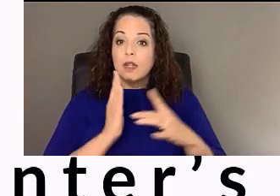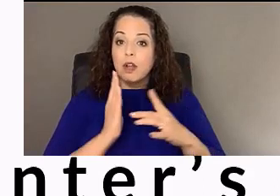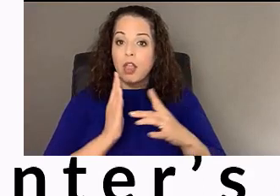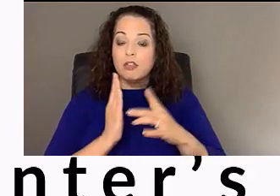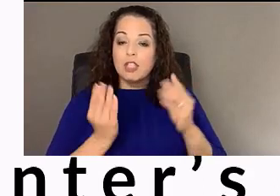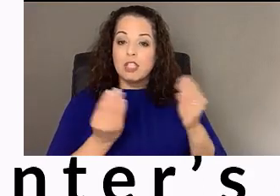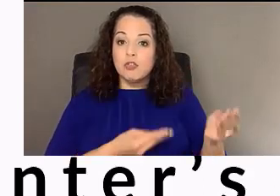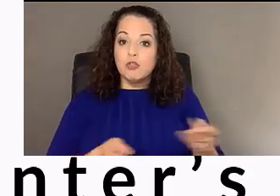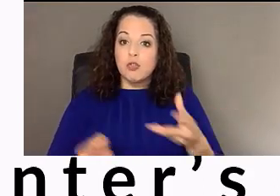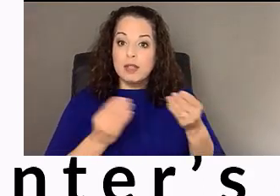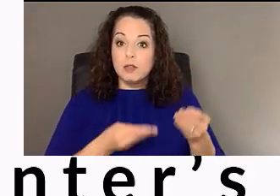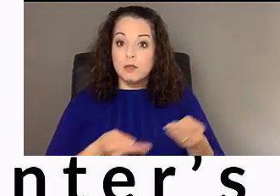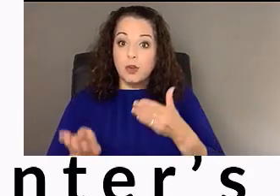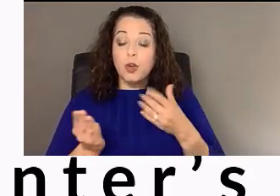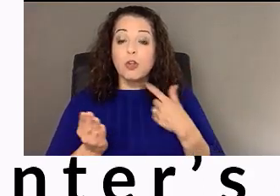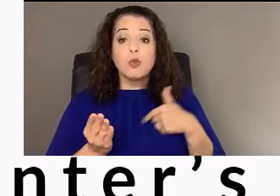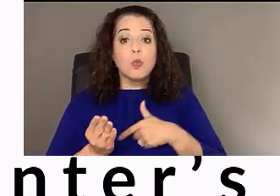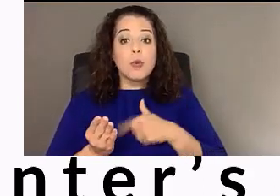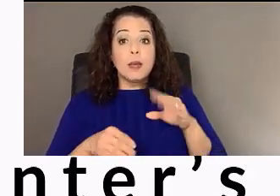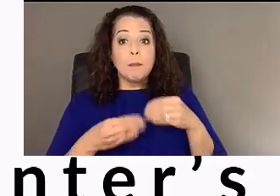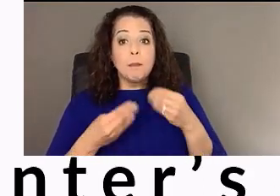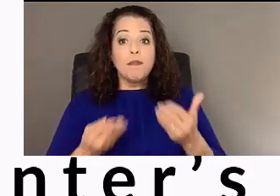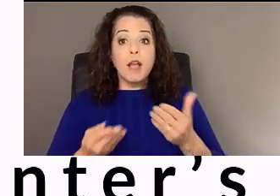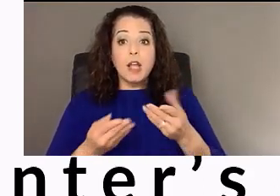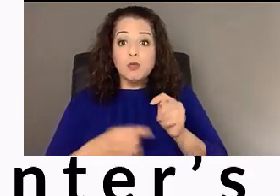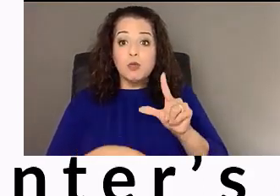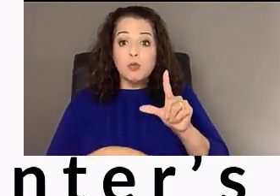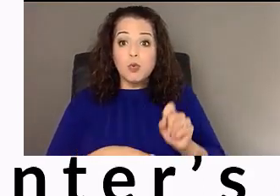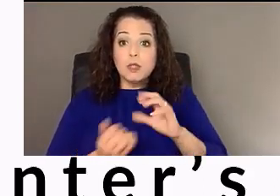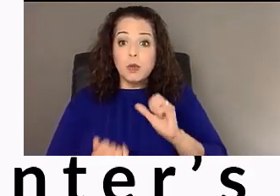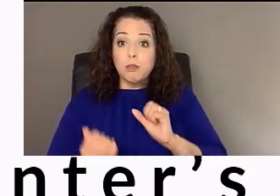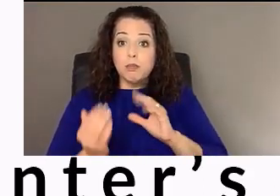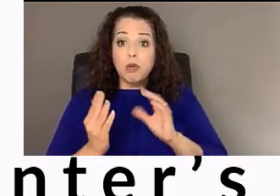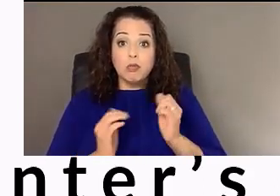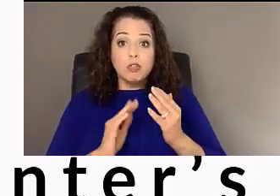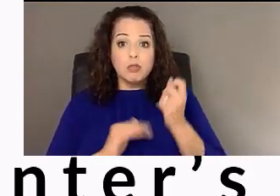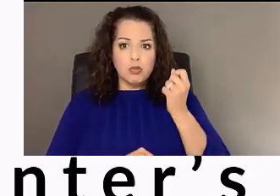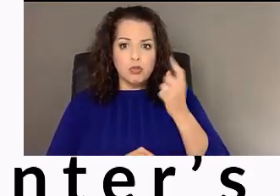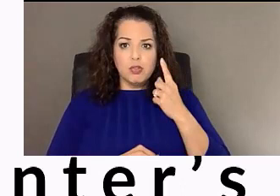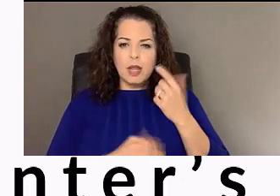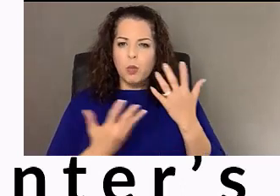So we provide tools and approaches to understand, what are the barriers and facilitators